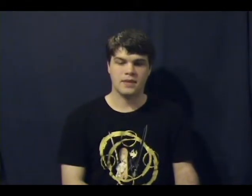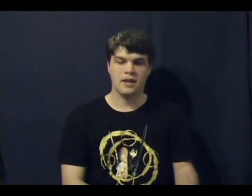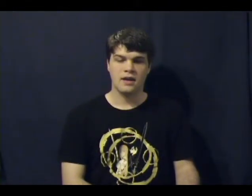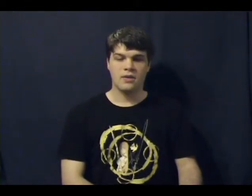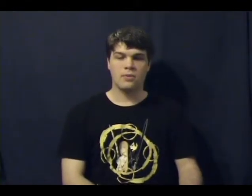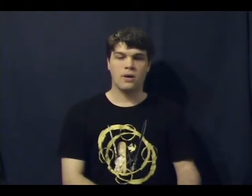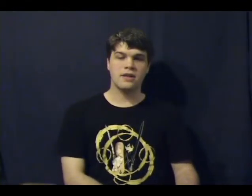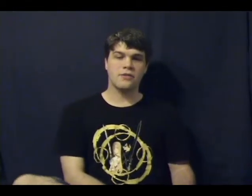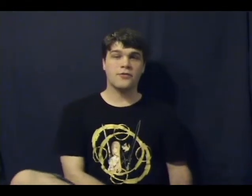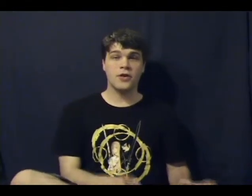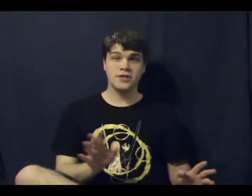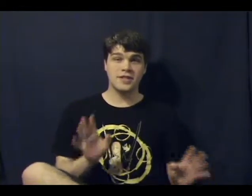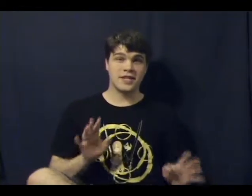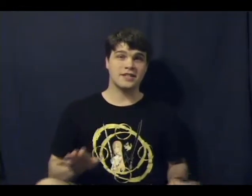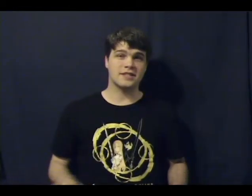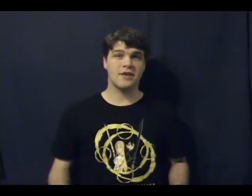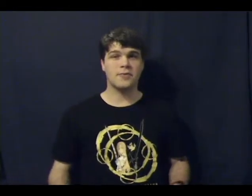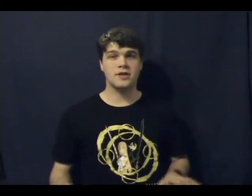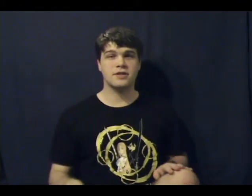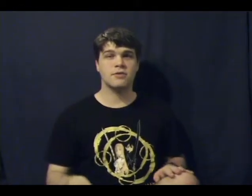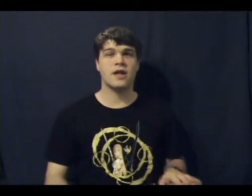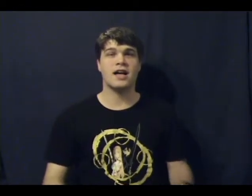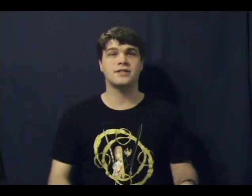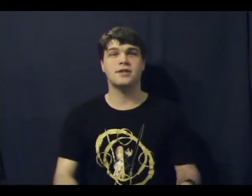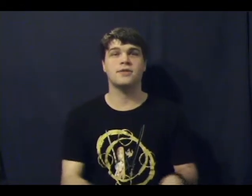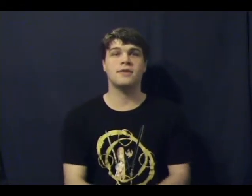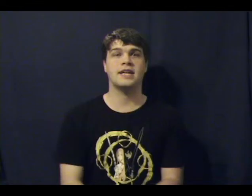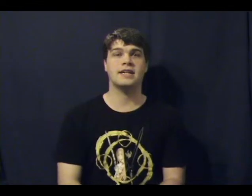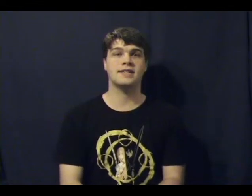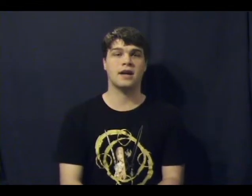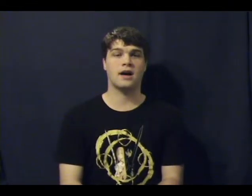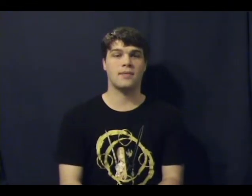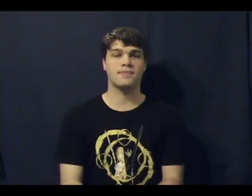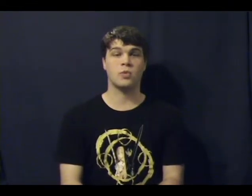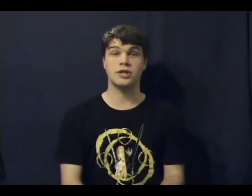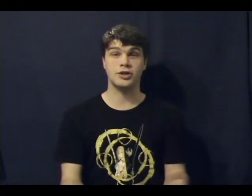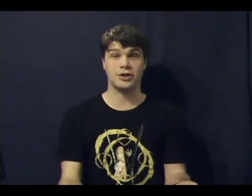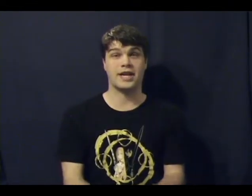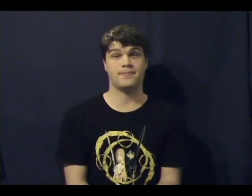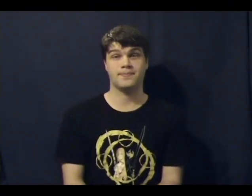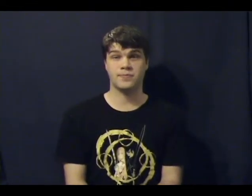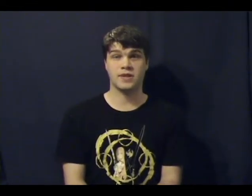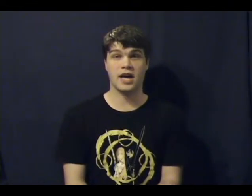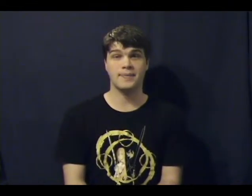One of the first things a deaf person will ask you is what's your name? Okay.